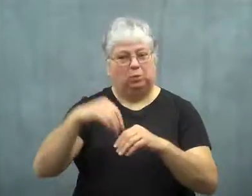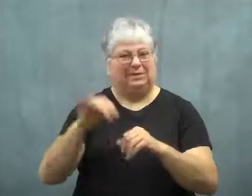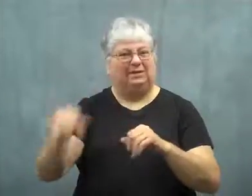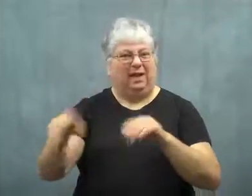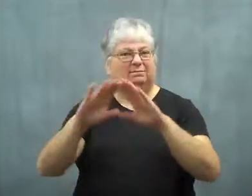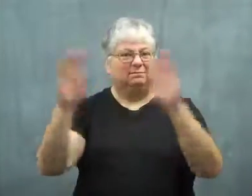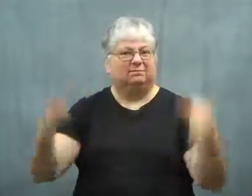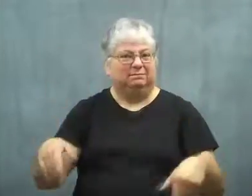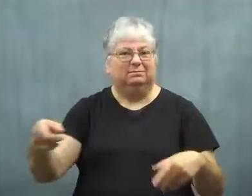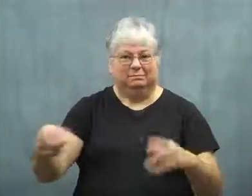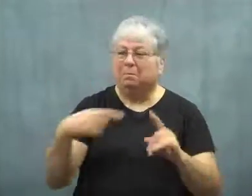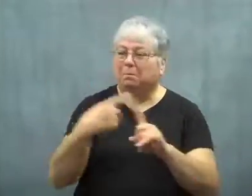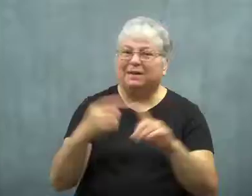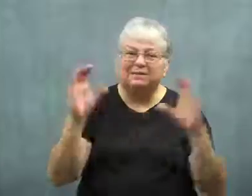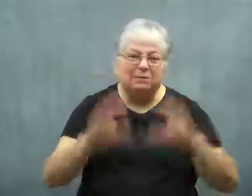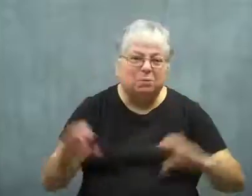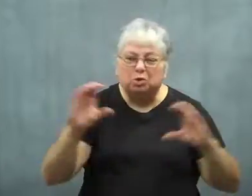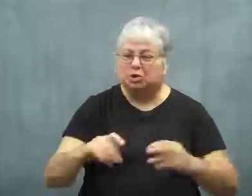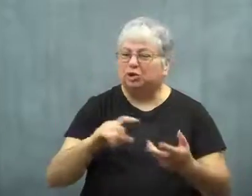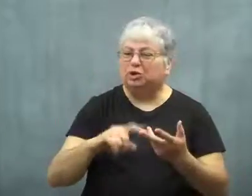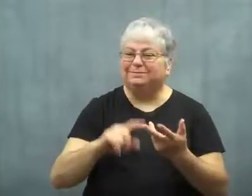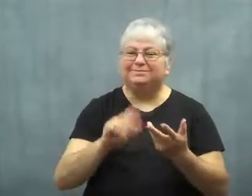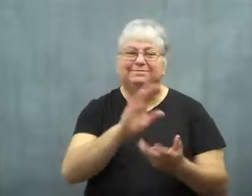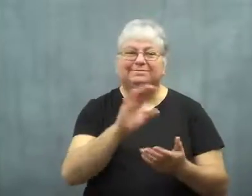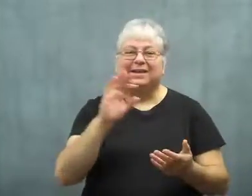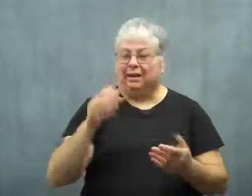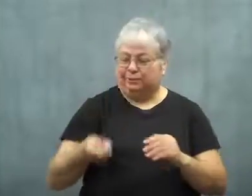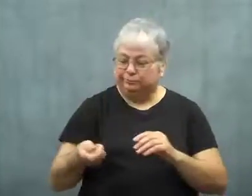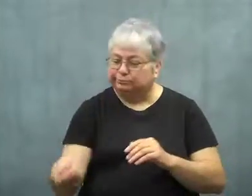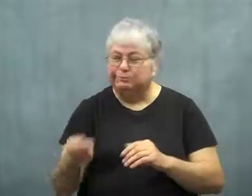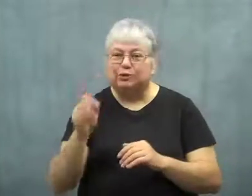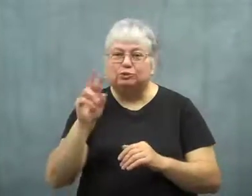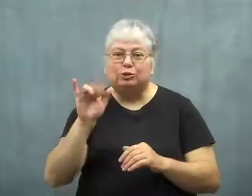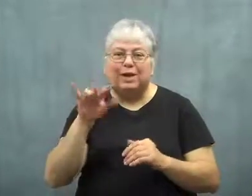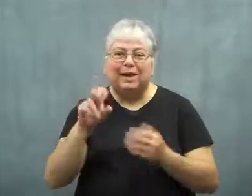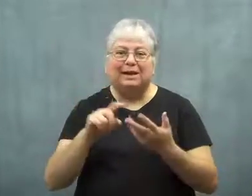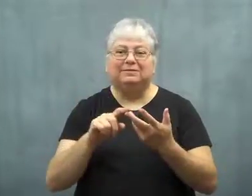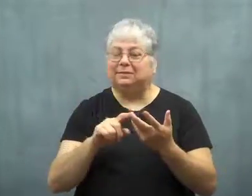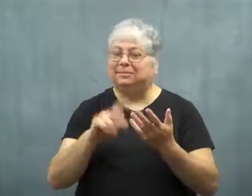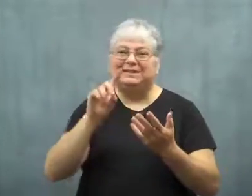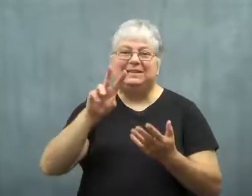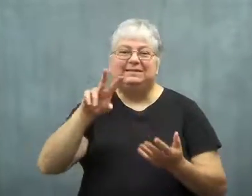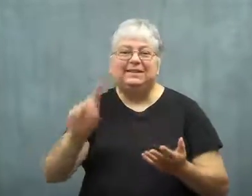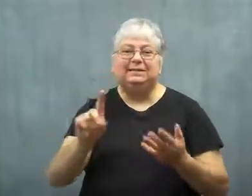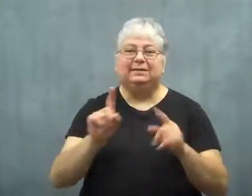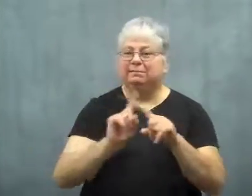They were found in the house, along with computers,